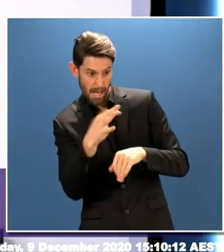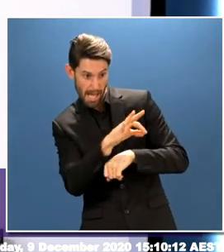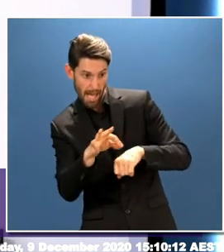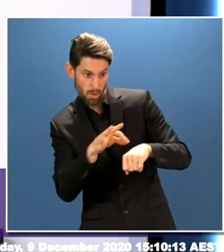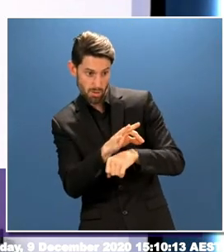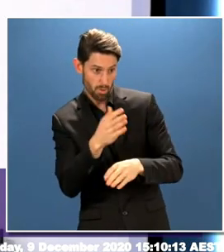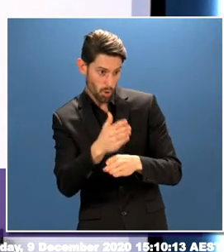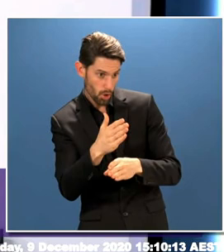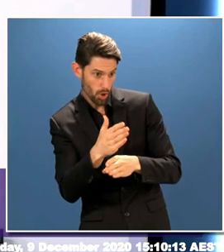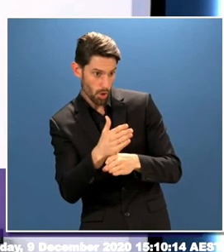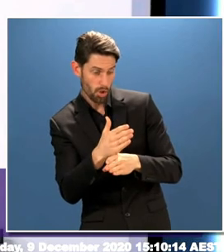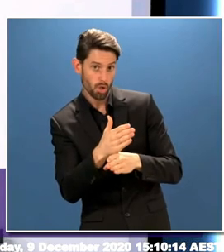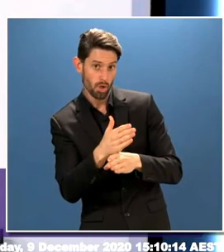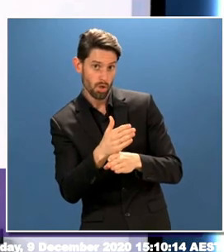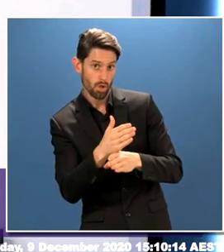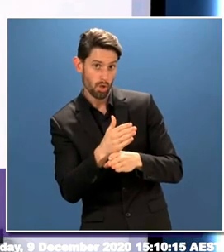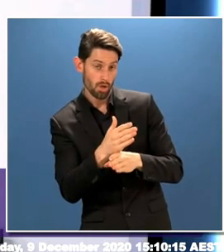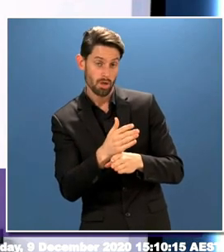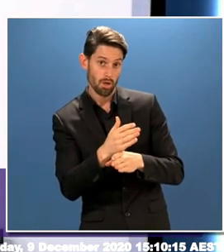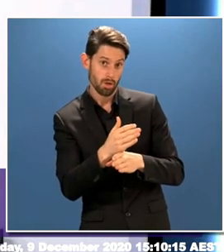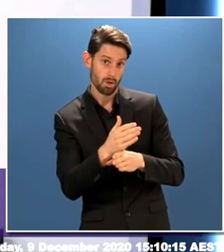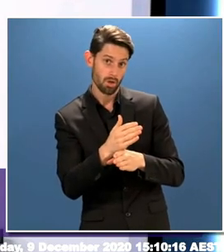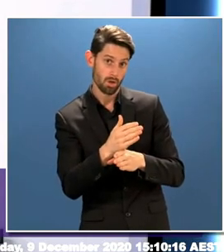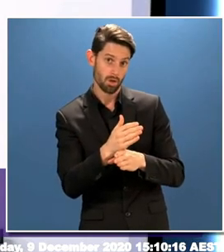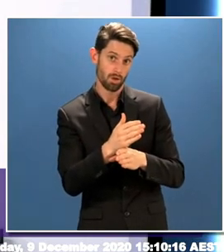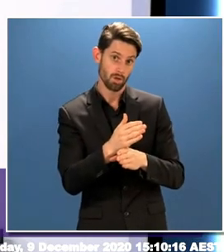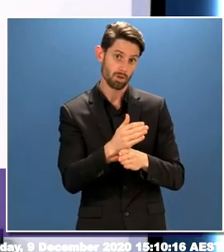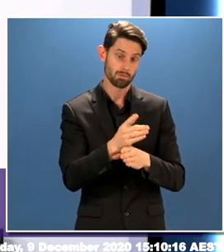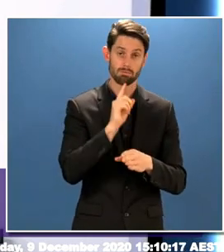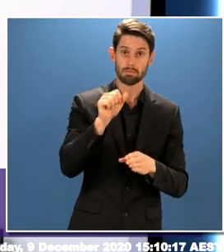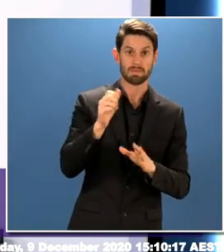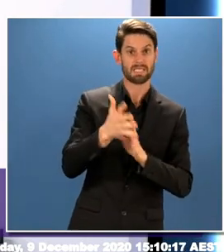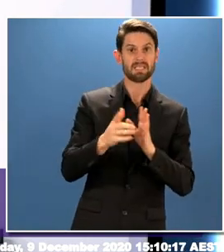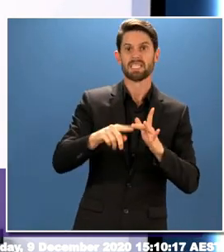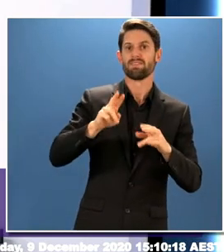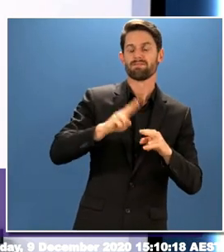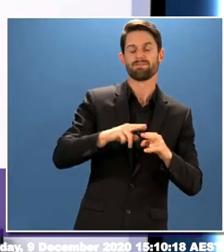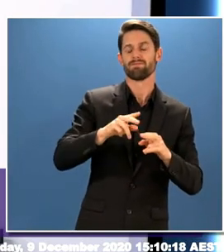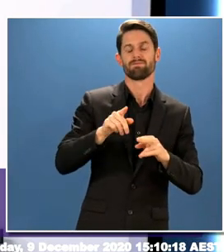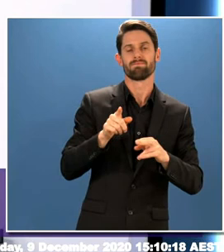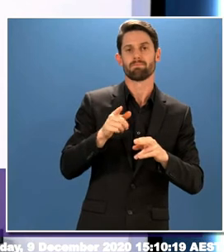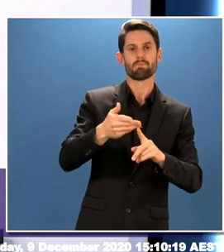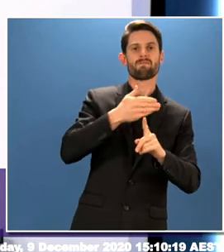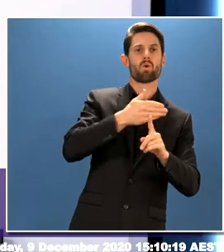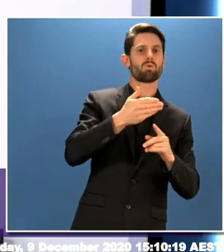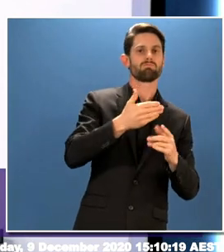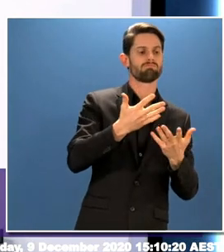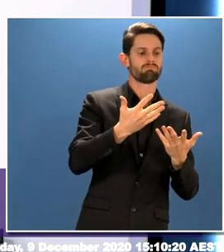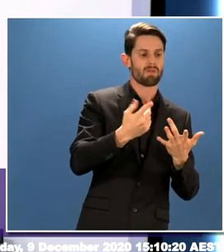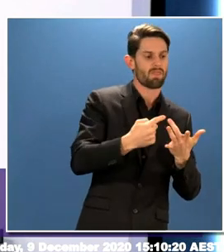If you don't get picked up before... If you're not otherwise filtered out along the way. Yeah, if you are a recent school leaver.